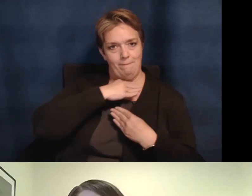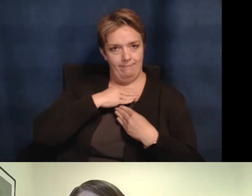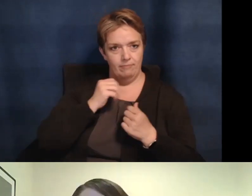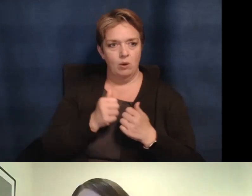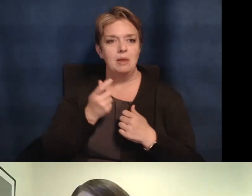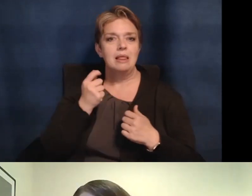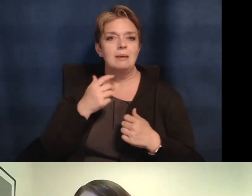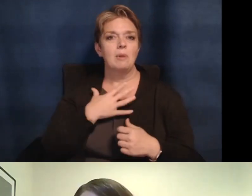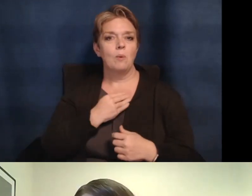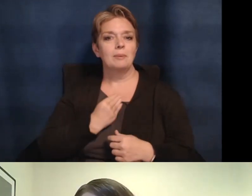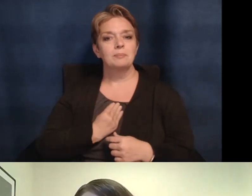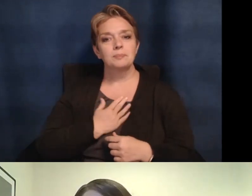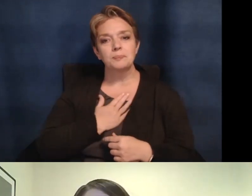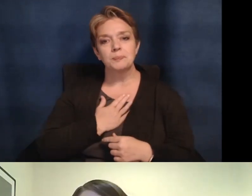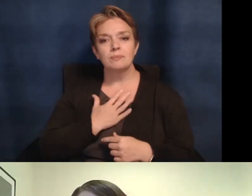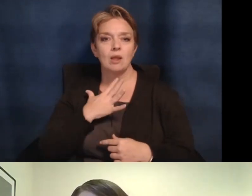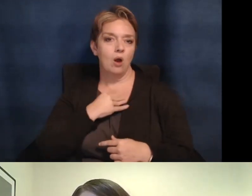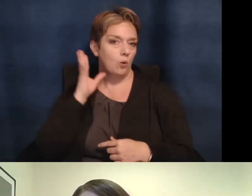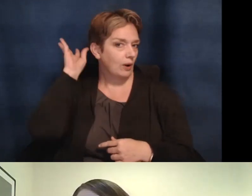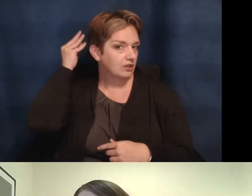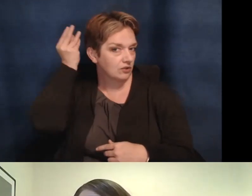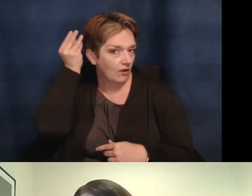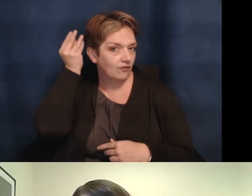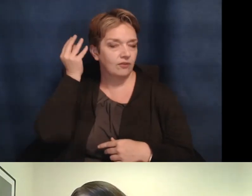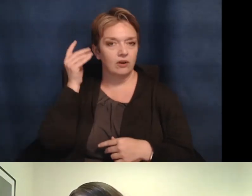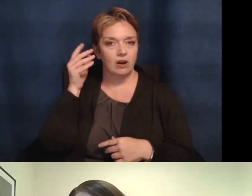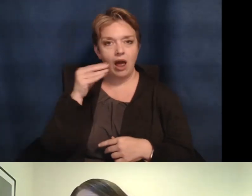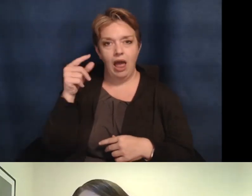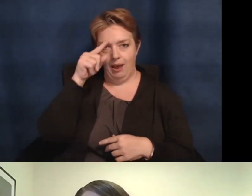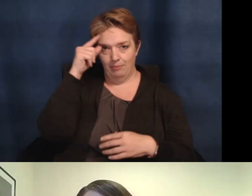a light white scarf in her hair, and a black gaucho hat.